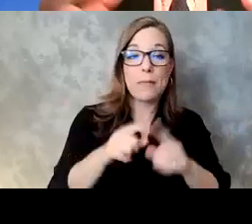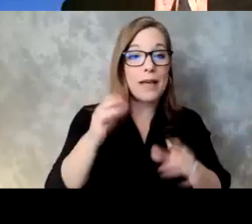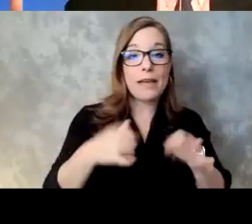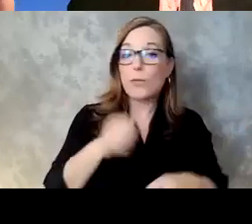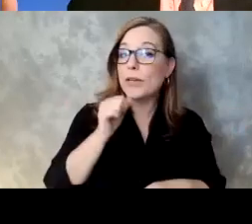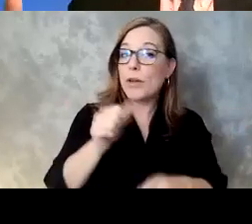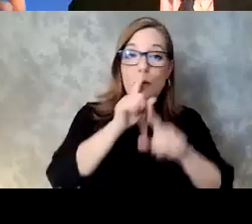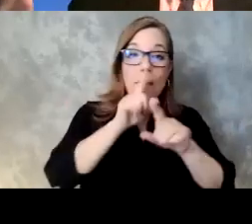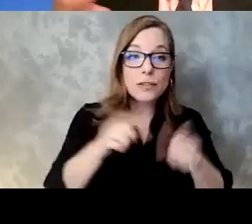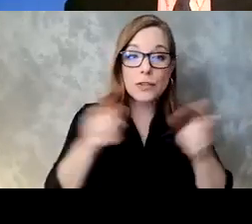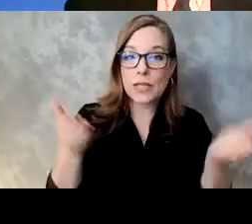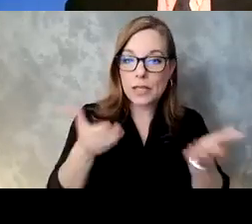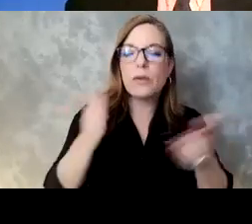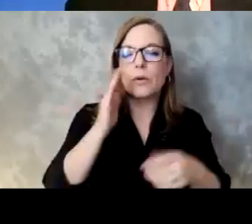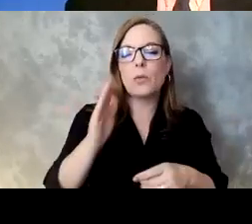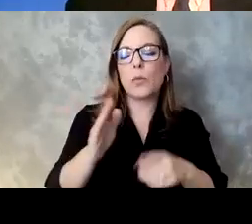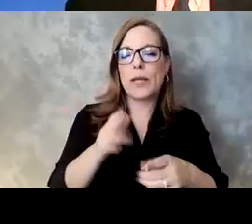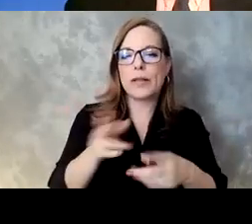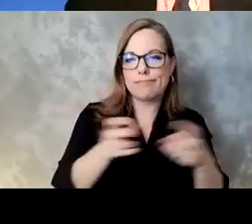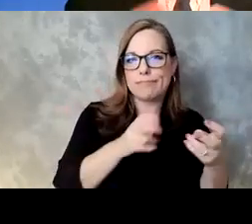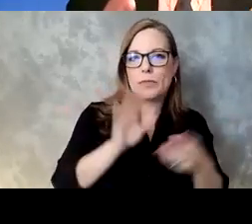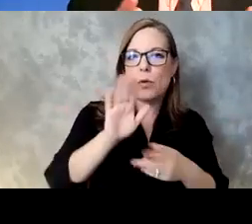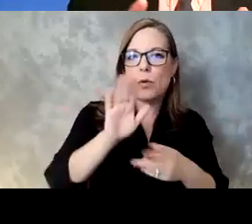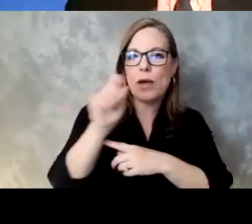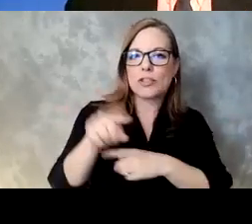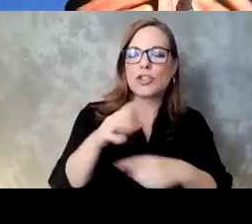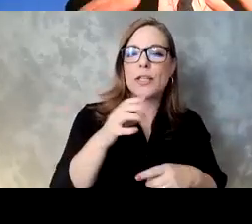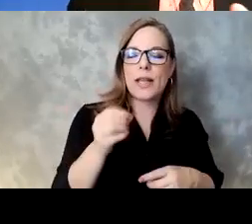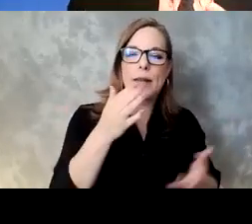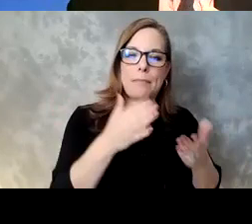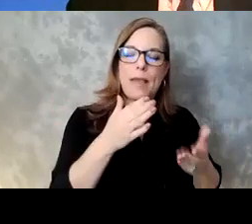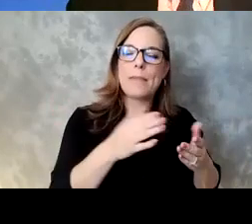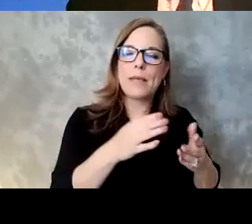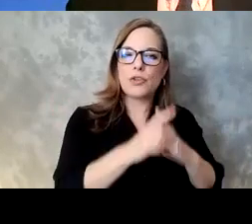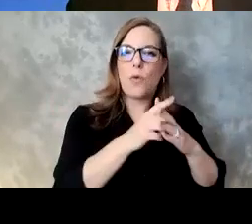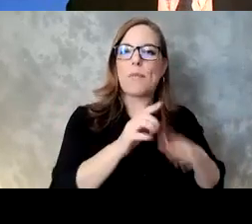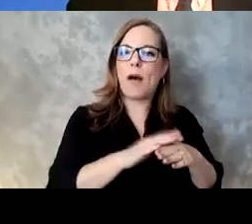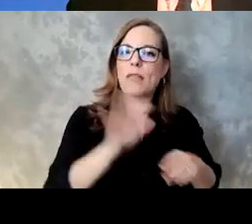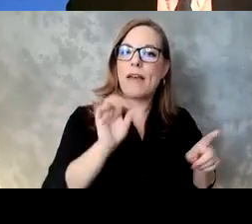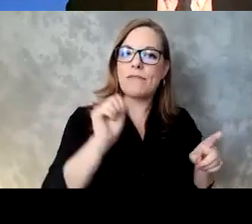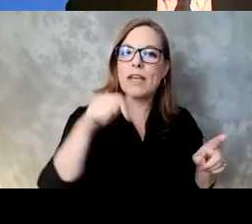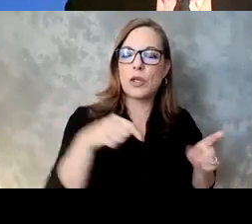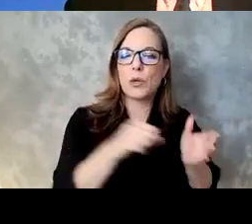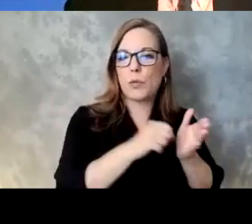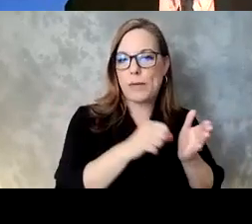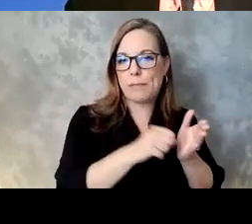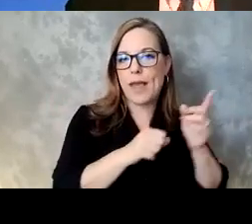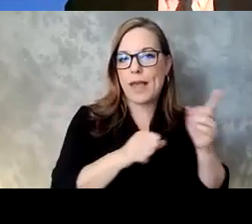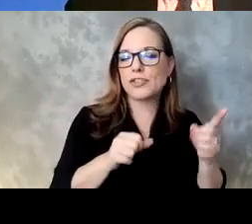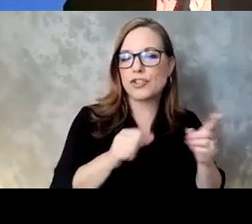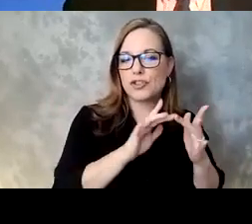to in our as an FAQ which and you can find our UPK FAQ page which I think our team will